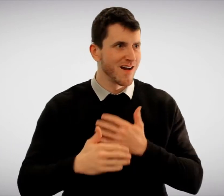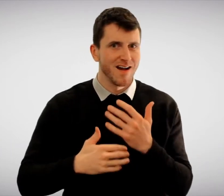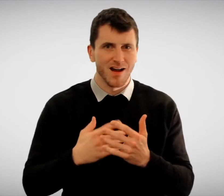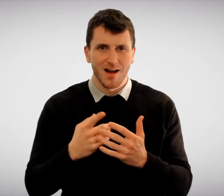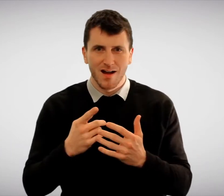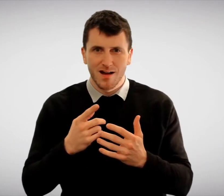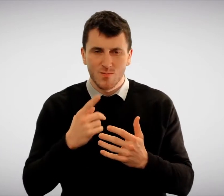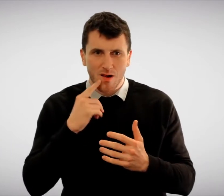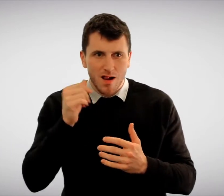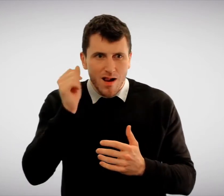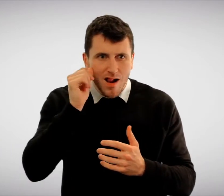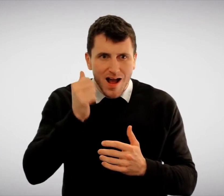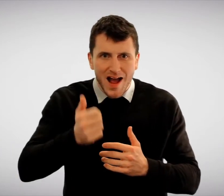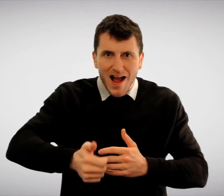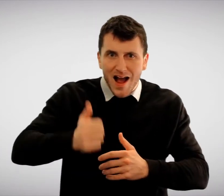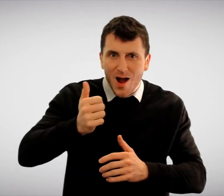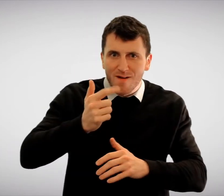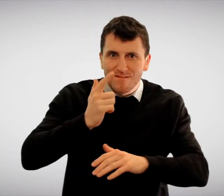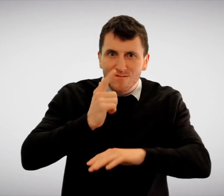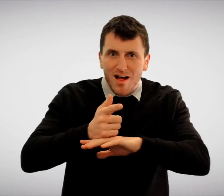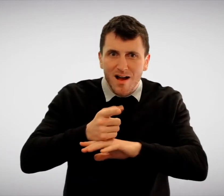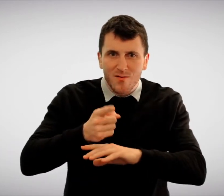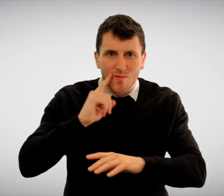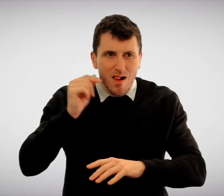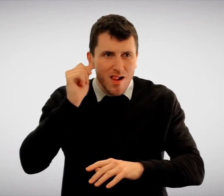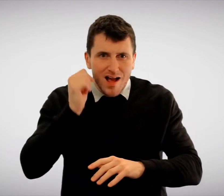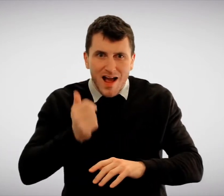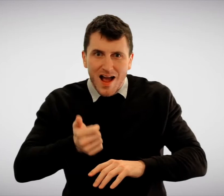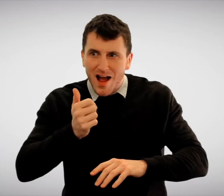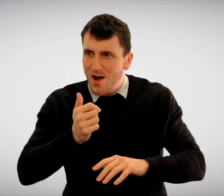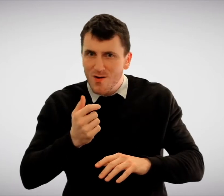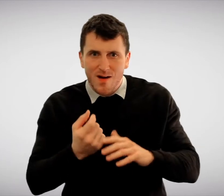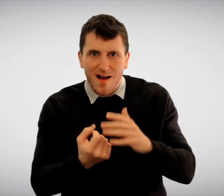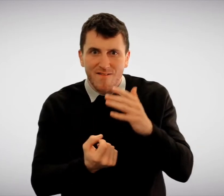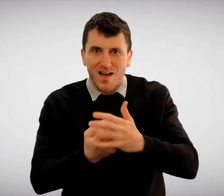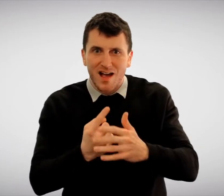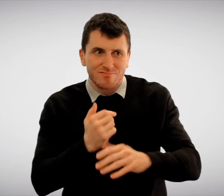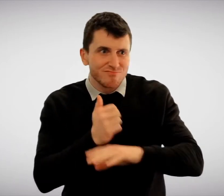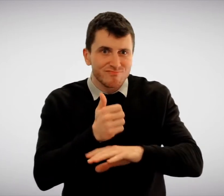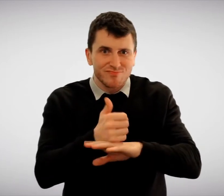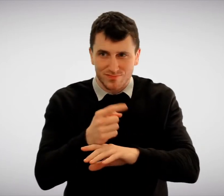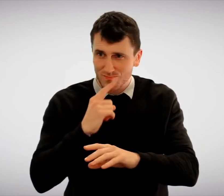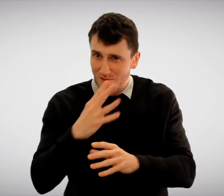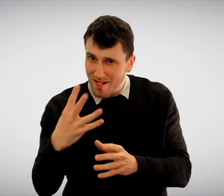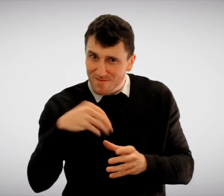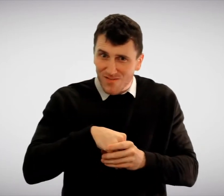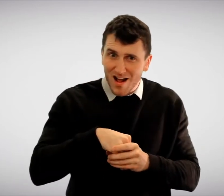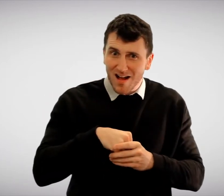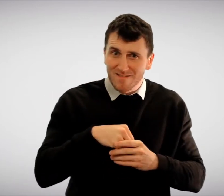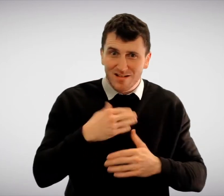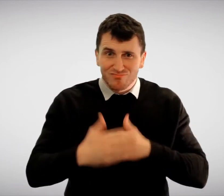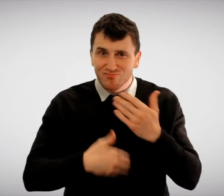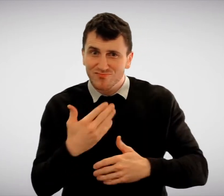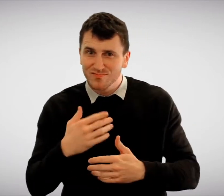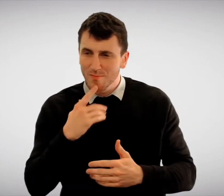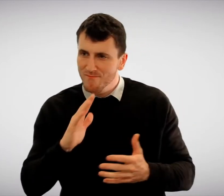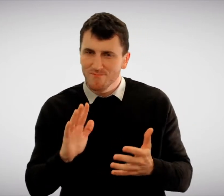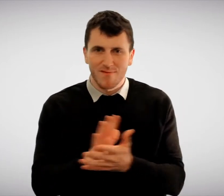You will learn how to film, how to organise events, and so on.